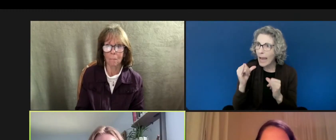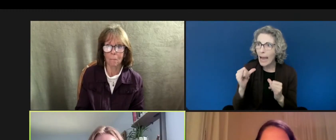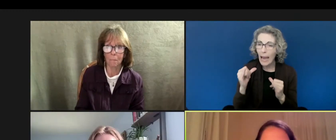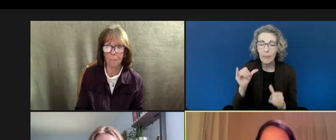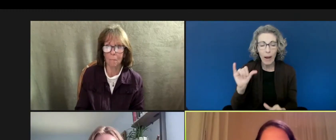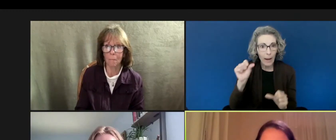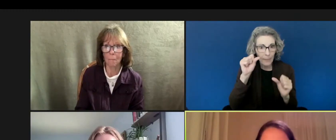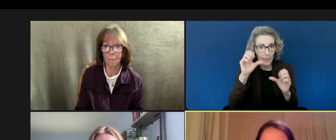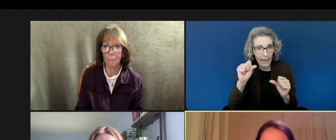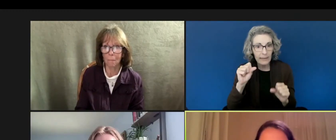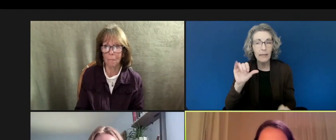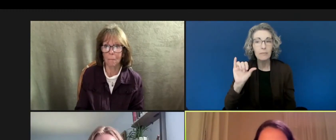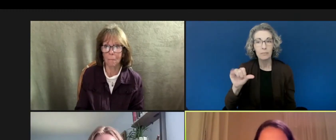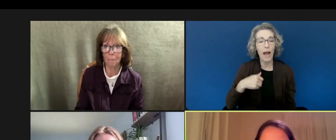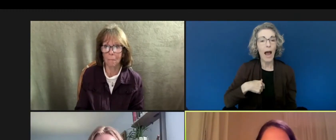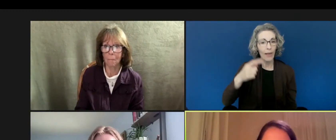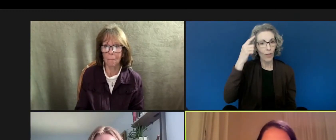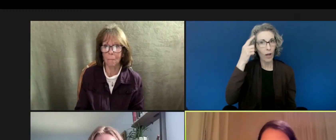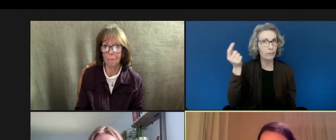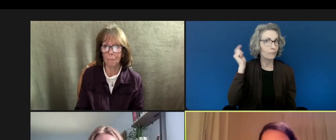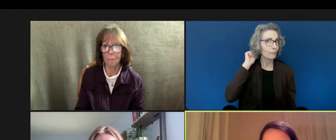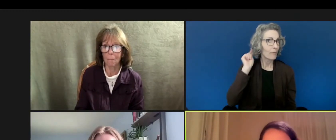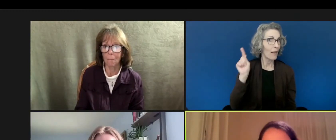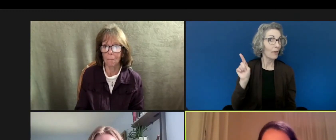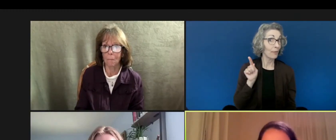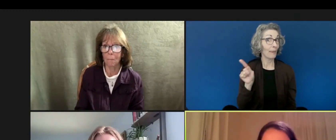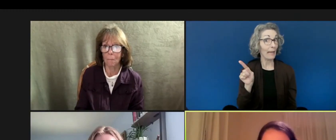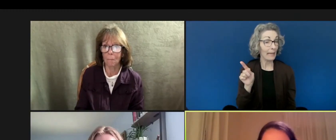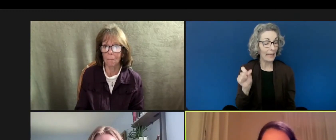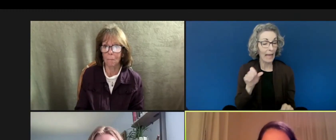And I thought that could be a good mentor,